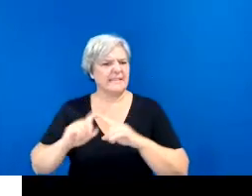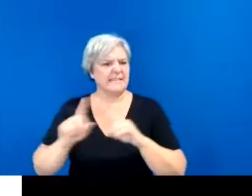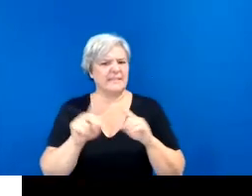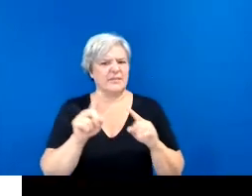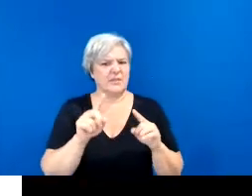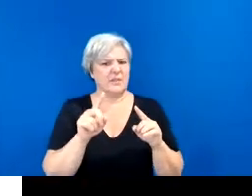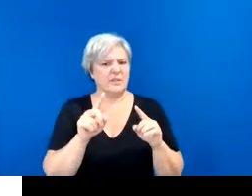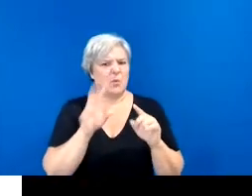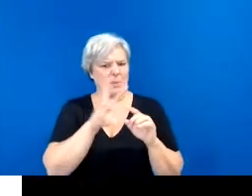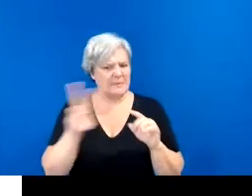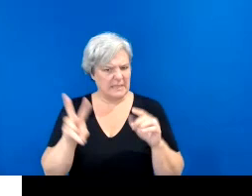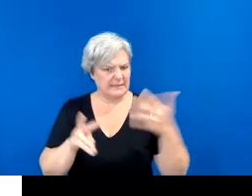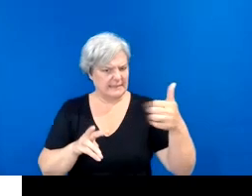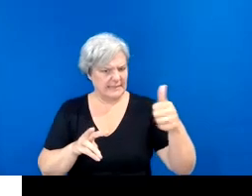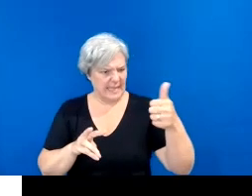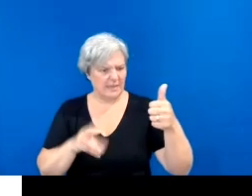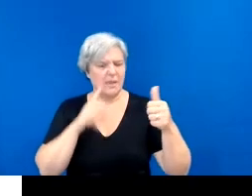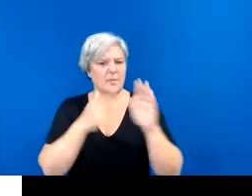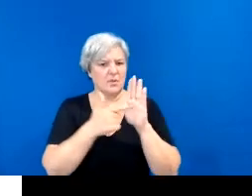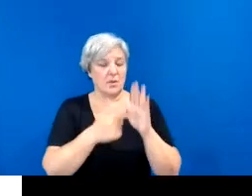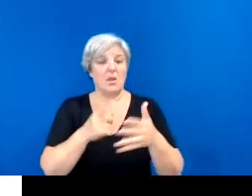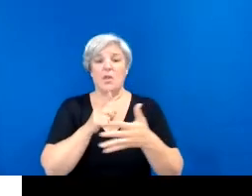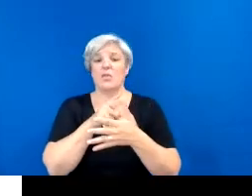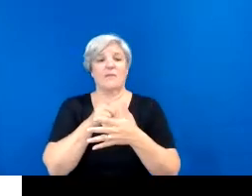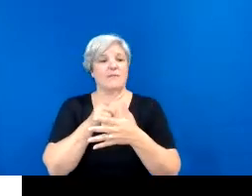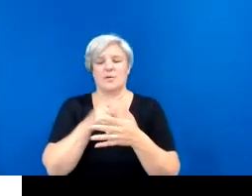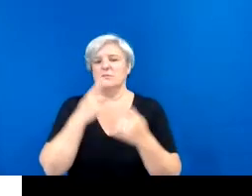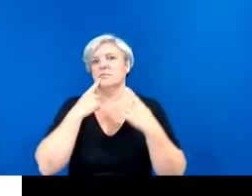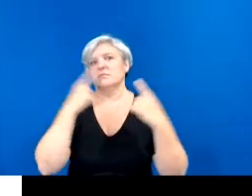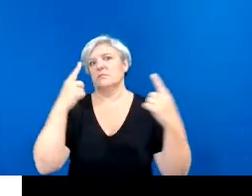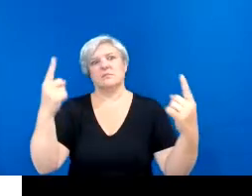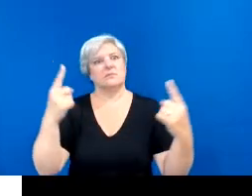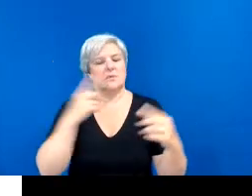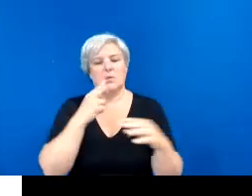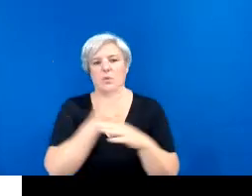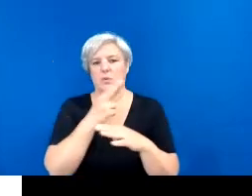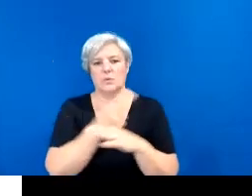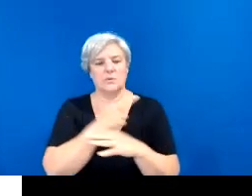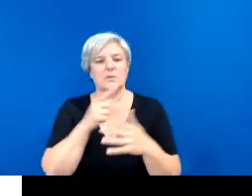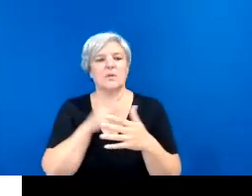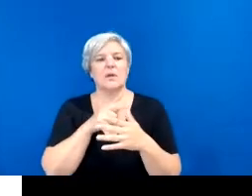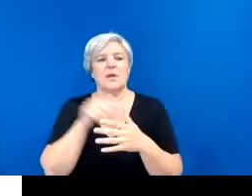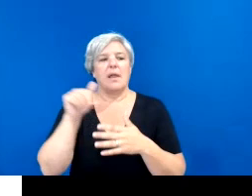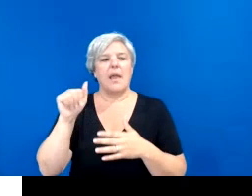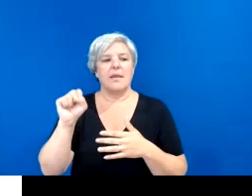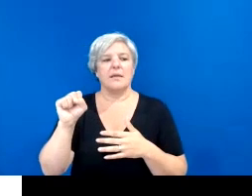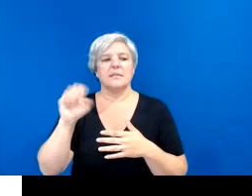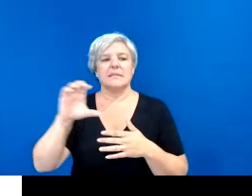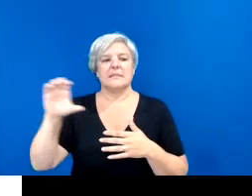We are the primary one that we like to start with is the ASCCC OER initiatives.